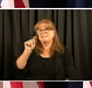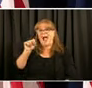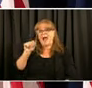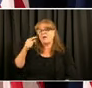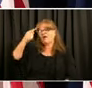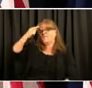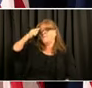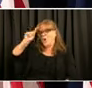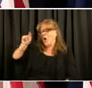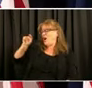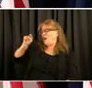some